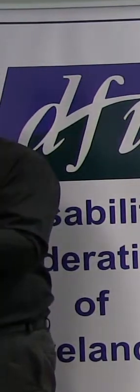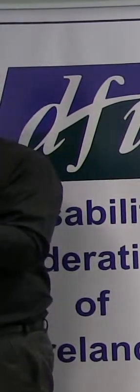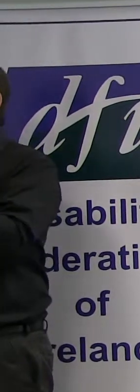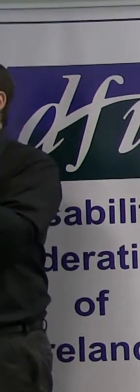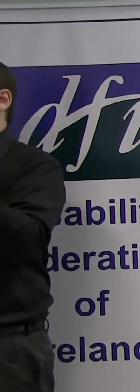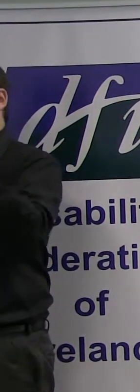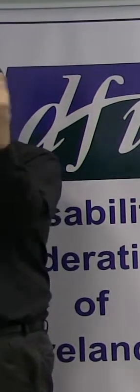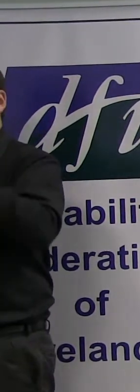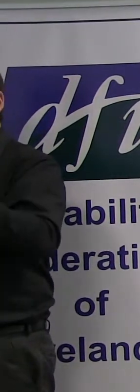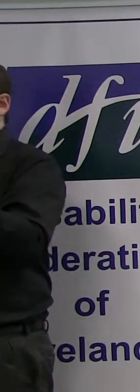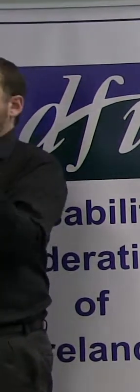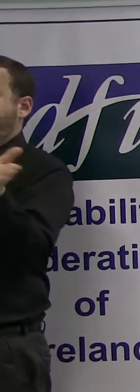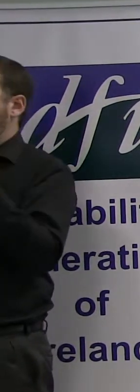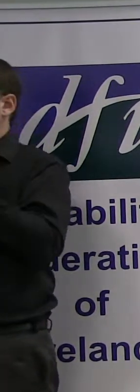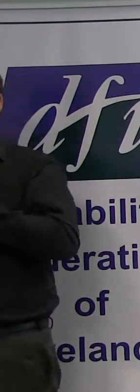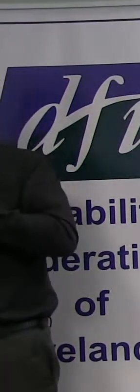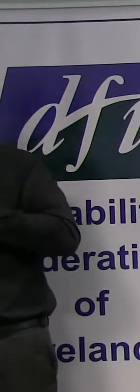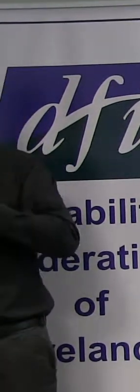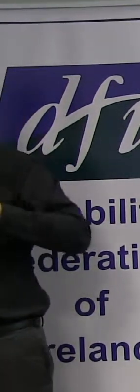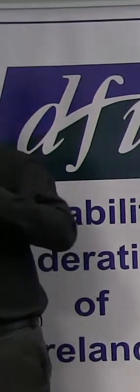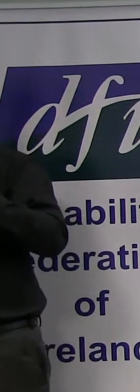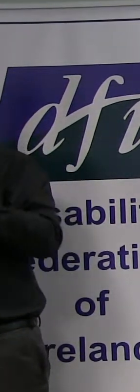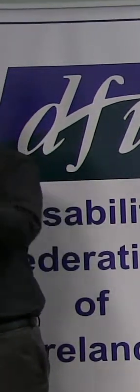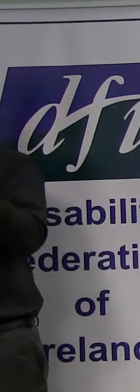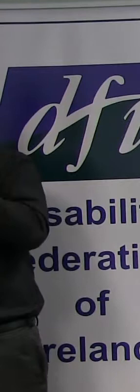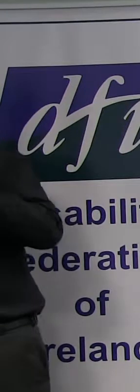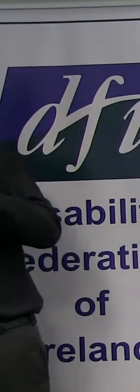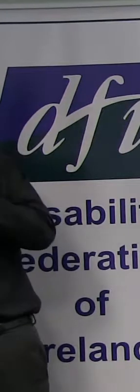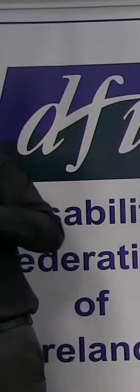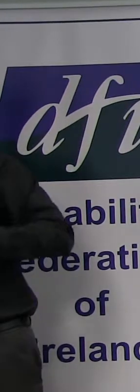and what charities are doing. Our vision is a vibrant trust that charities respect our